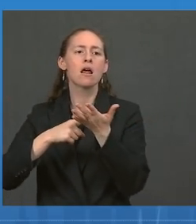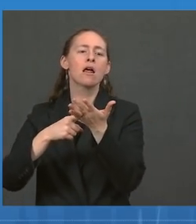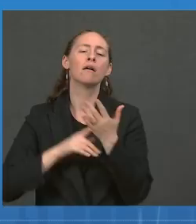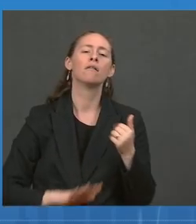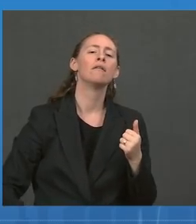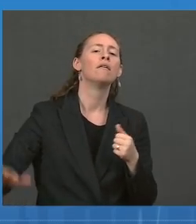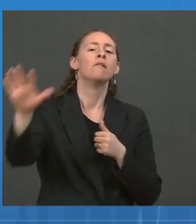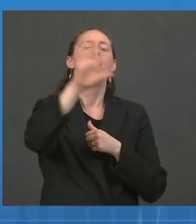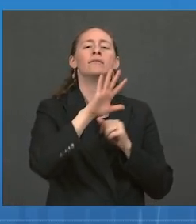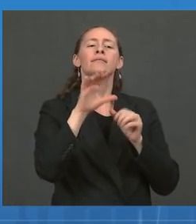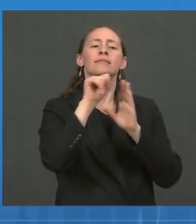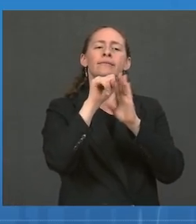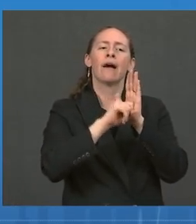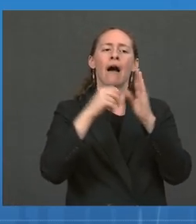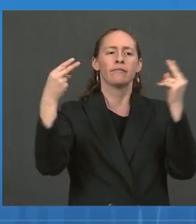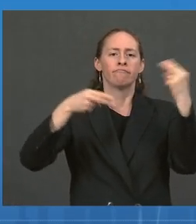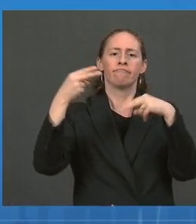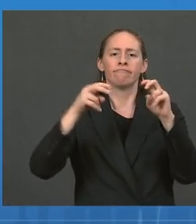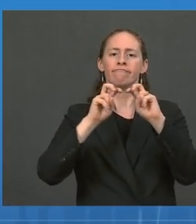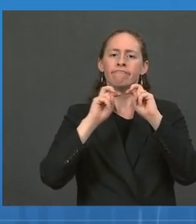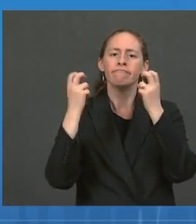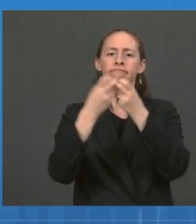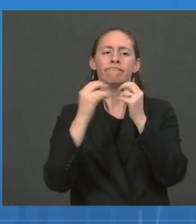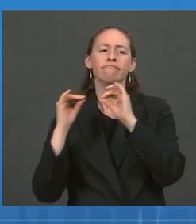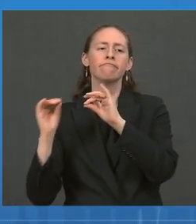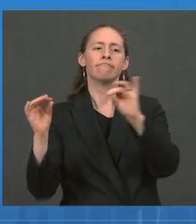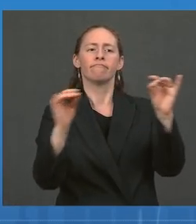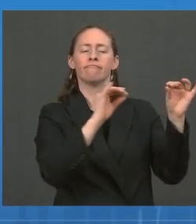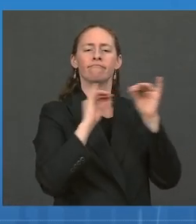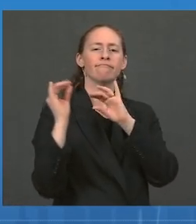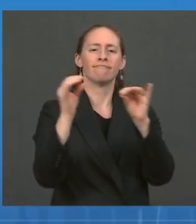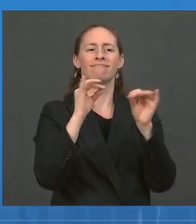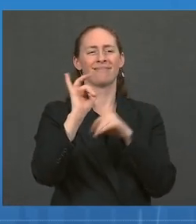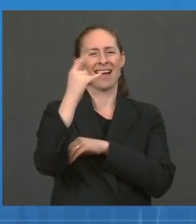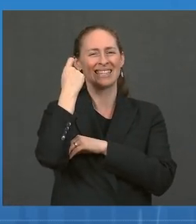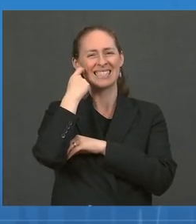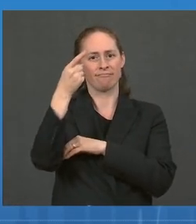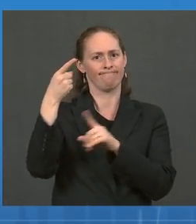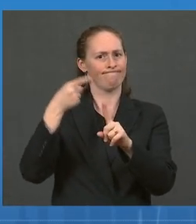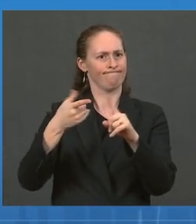from the groups that you just listed, to help inform the national public education campaign